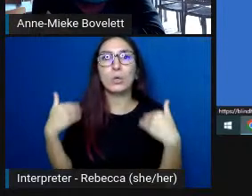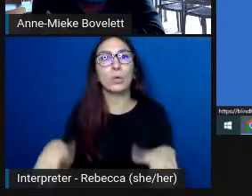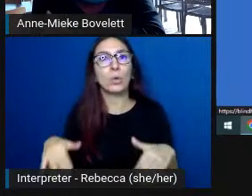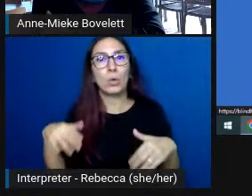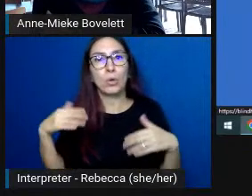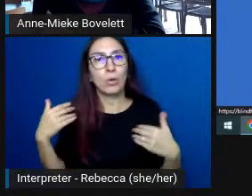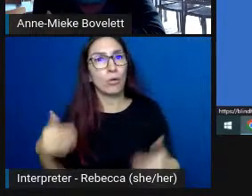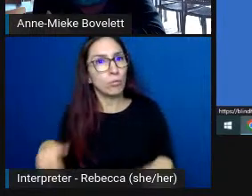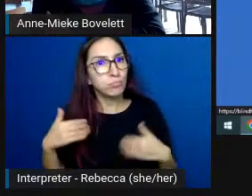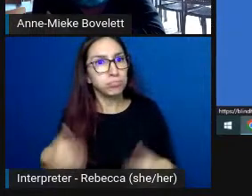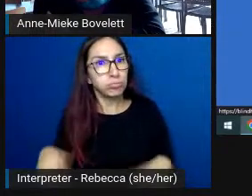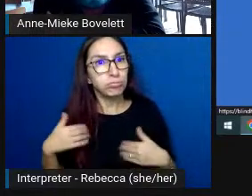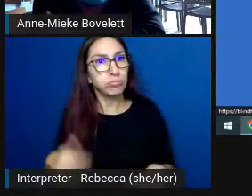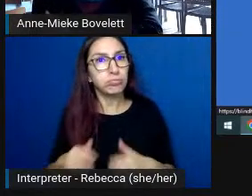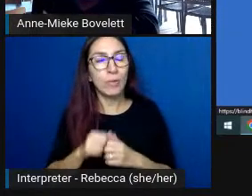site is that less are adores it because it makes your life so